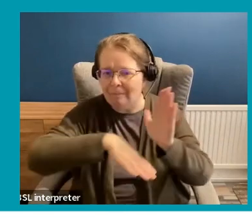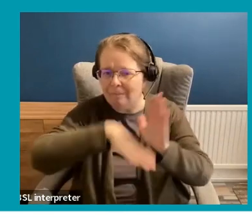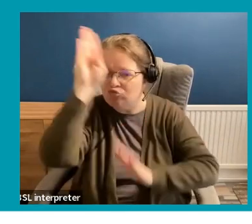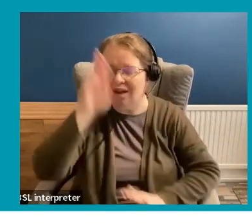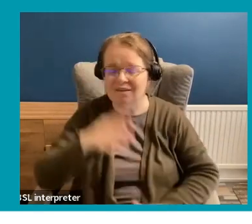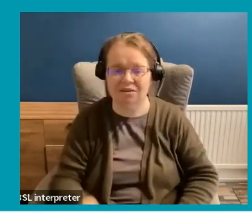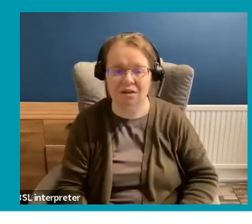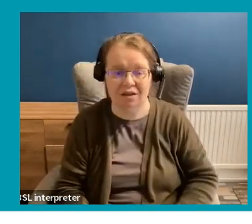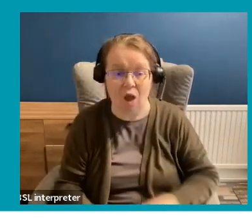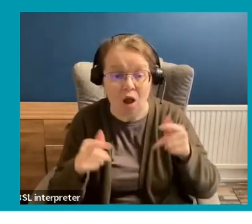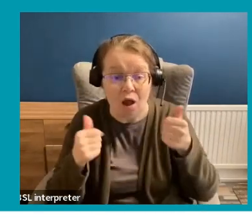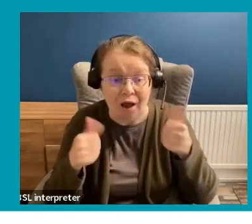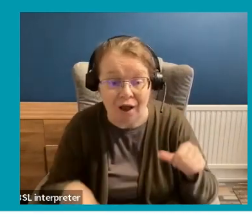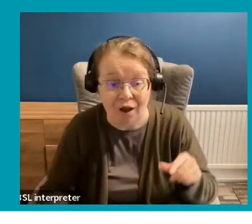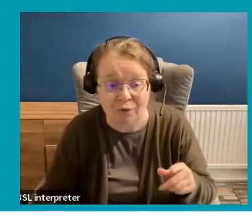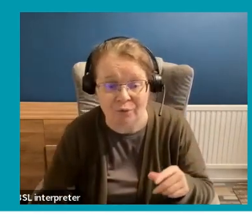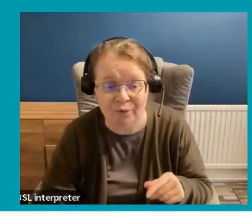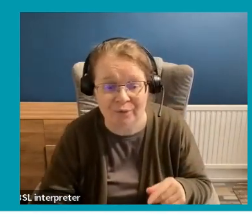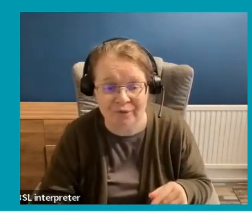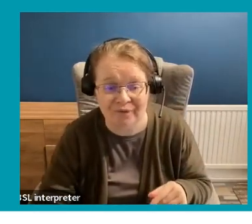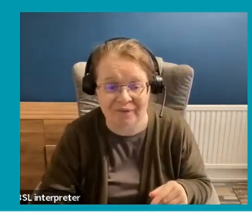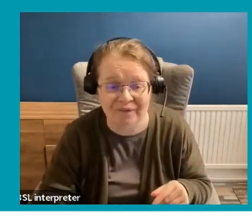Oh, excellent. Amy has ordered your book.